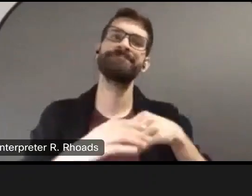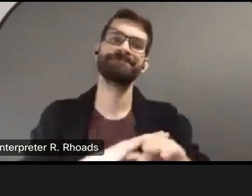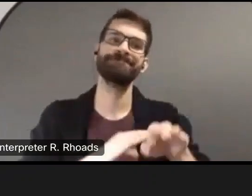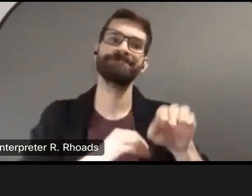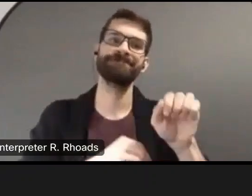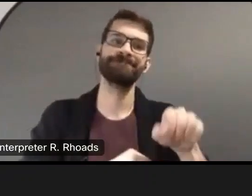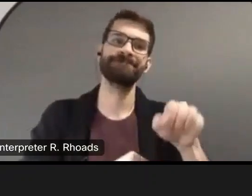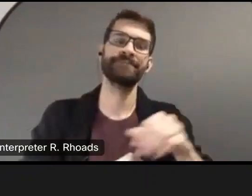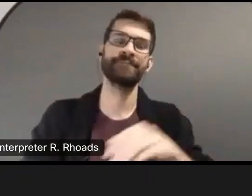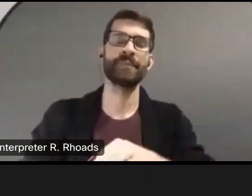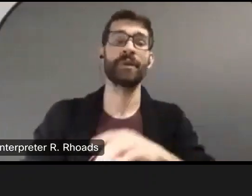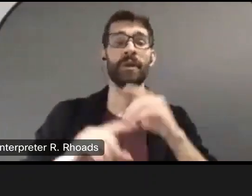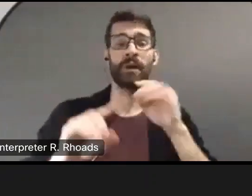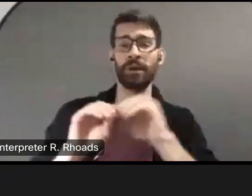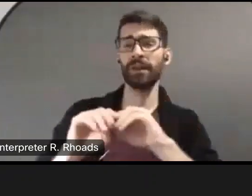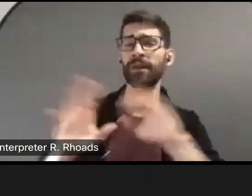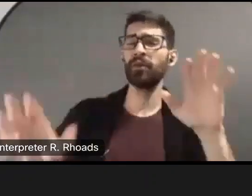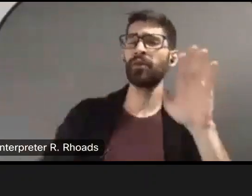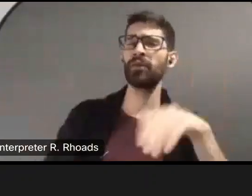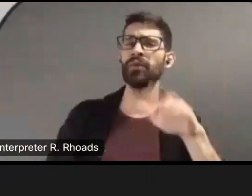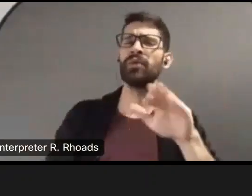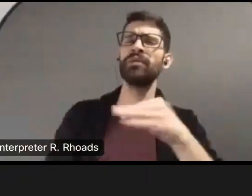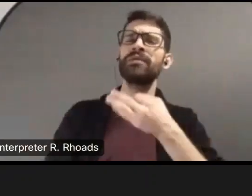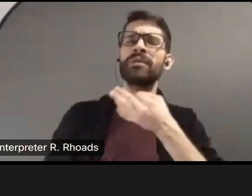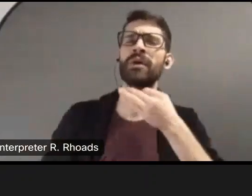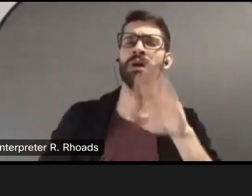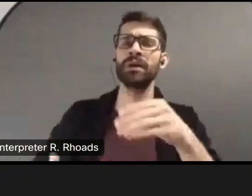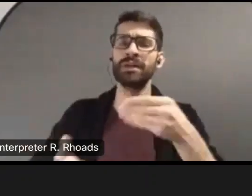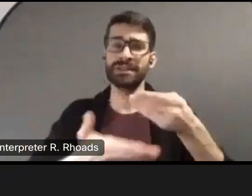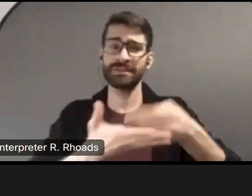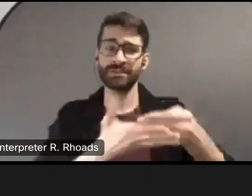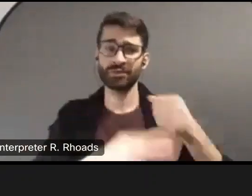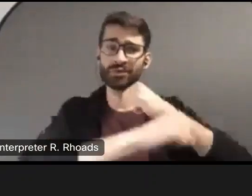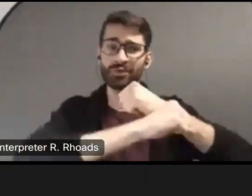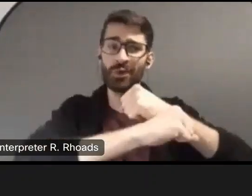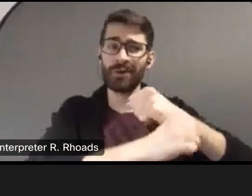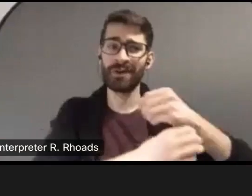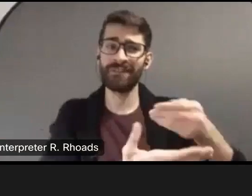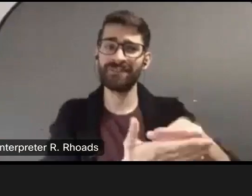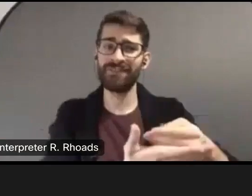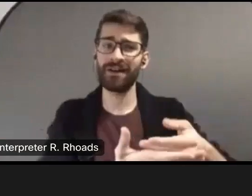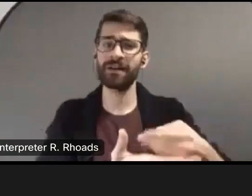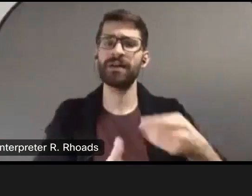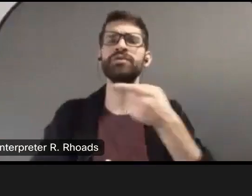I just want to be clear, the Security Fund - and you said it's increased to fifty dollars -